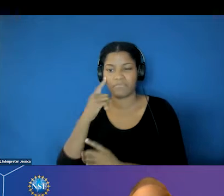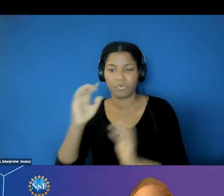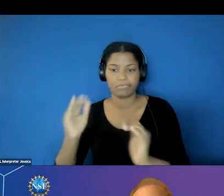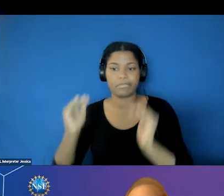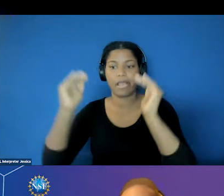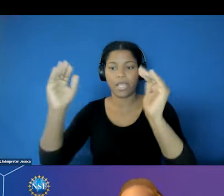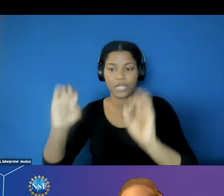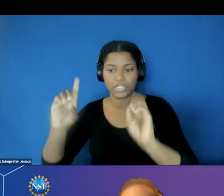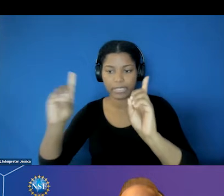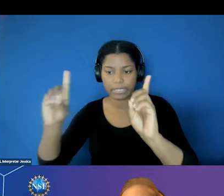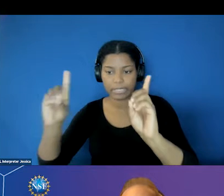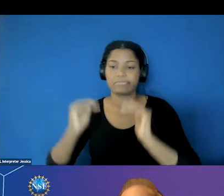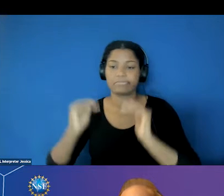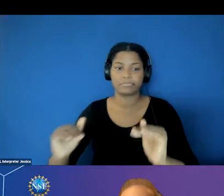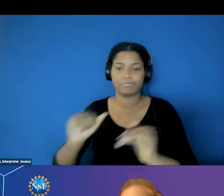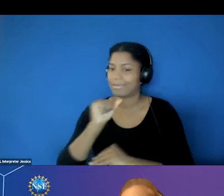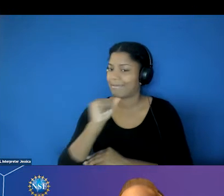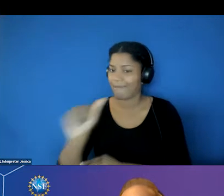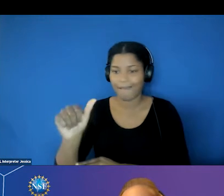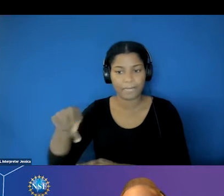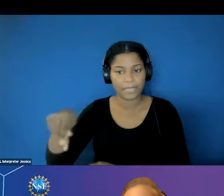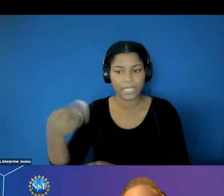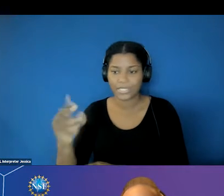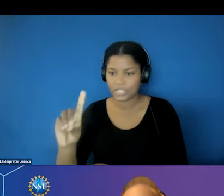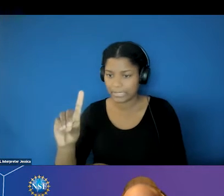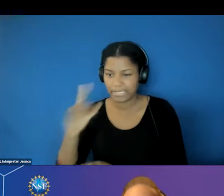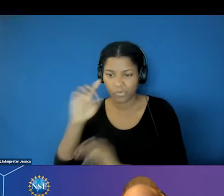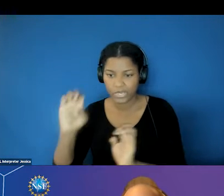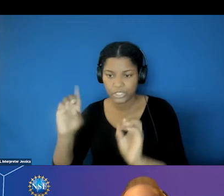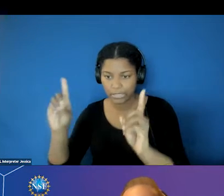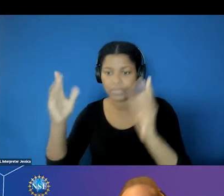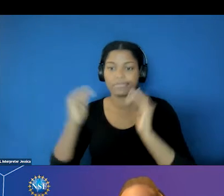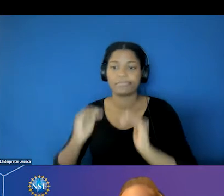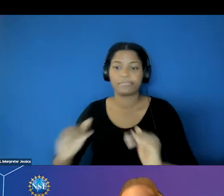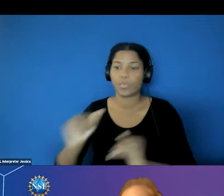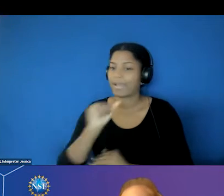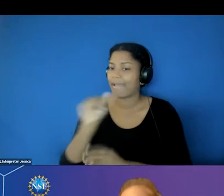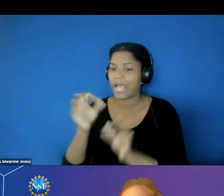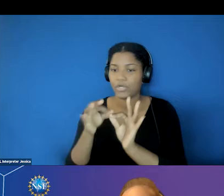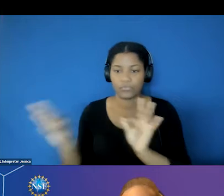a non-PhD granting institution of higher education, or a non-degree granting organization.